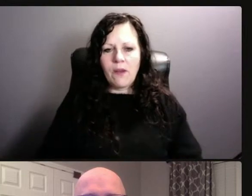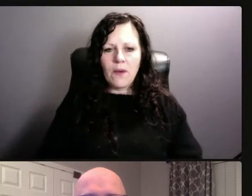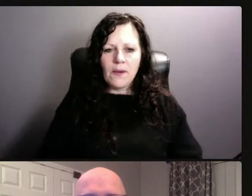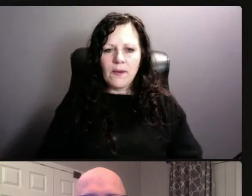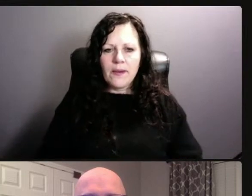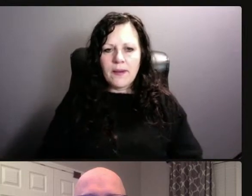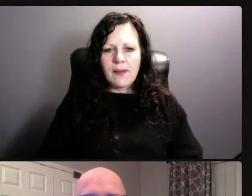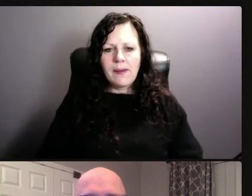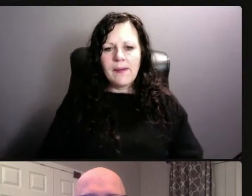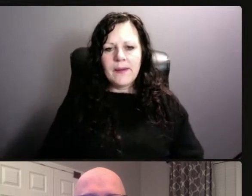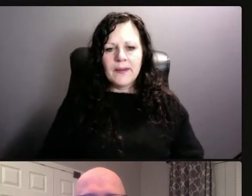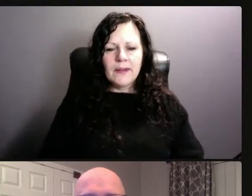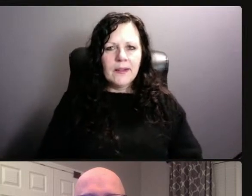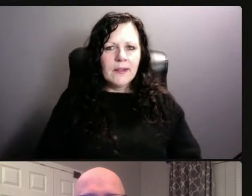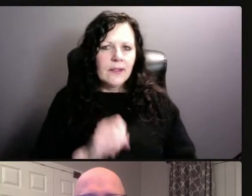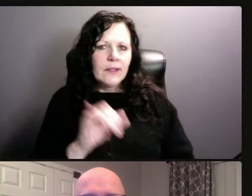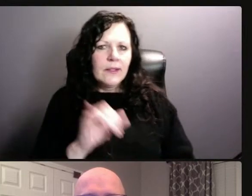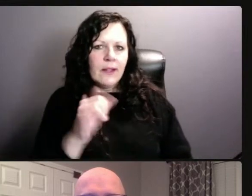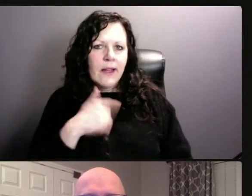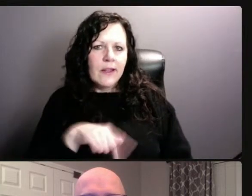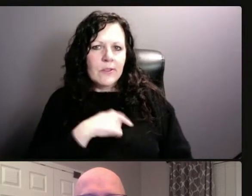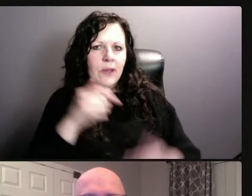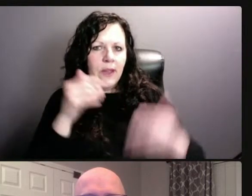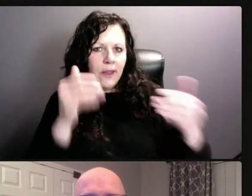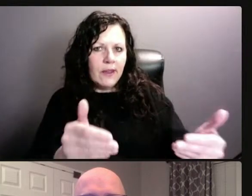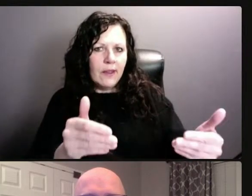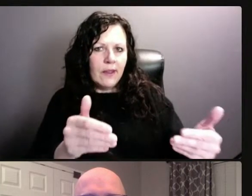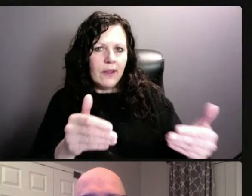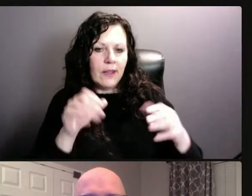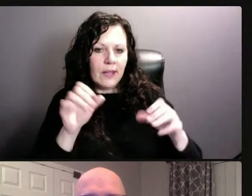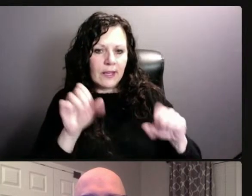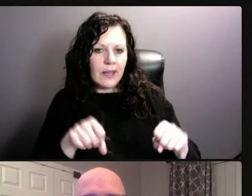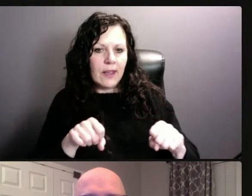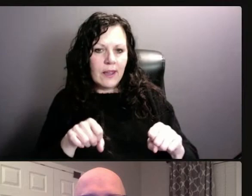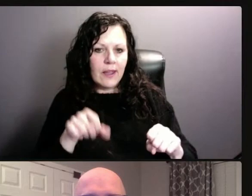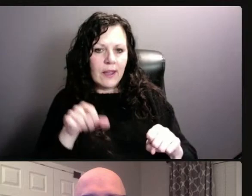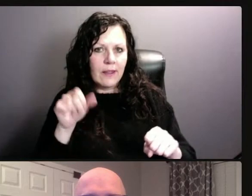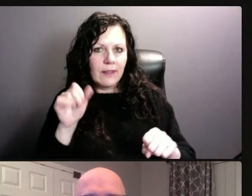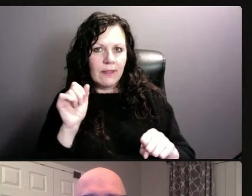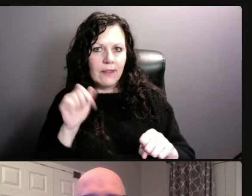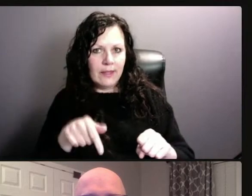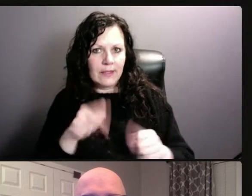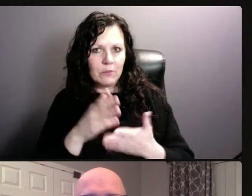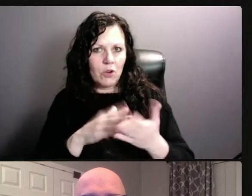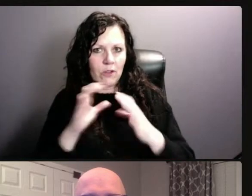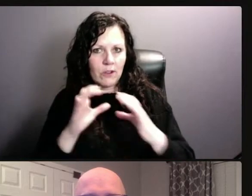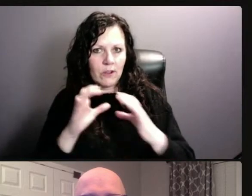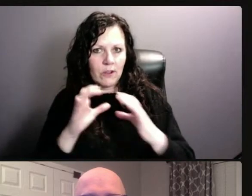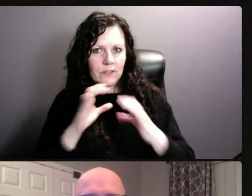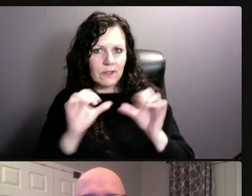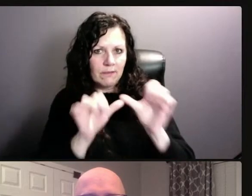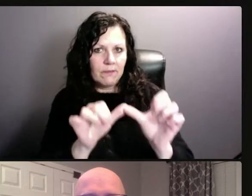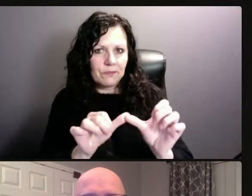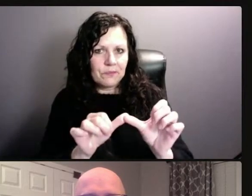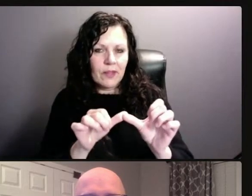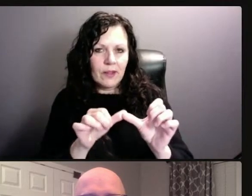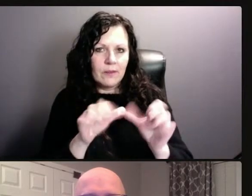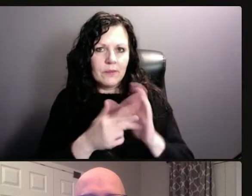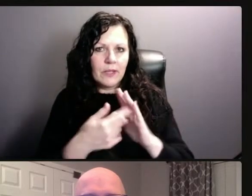THE CITY. BUT ALSO IF YOU WANTED TO INCREASE REALLY BE ABLE TO MANAGE THAT.